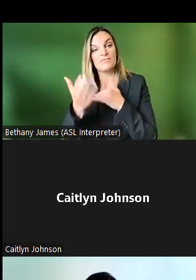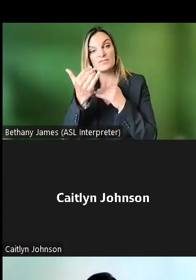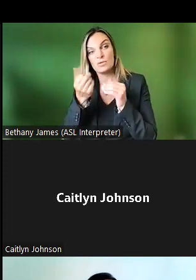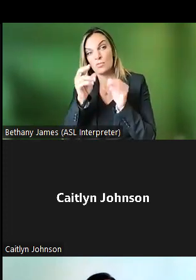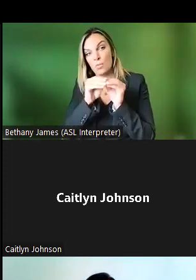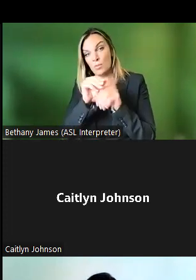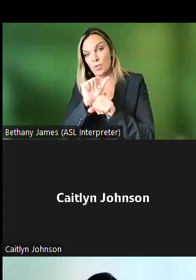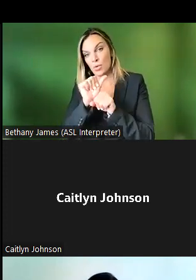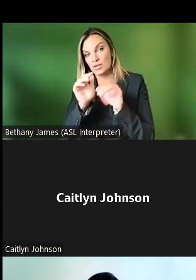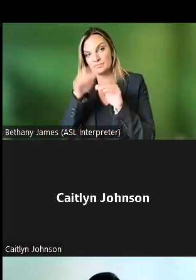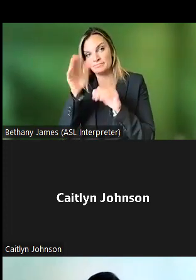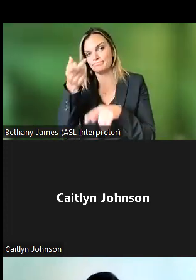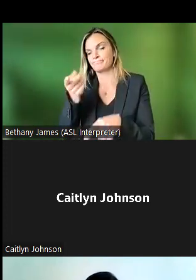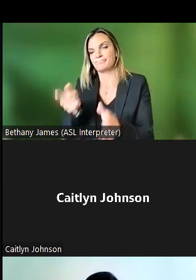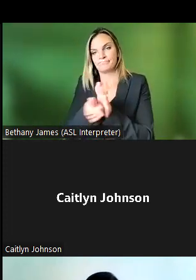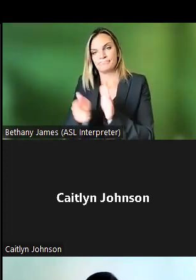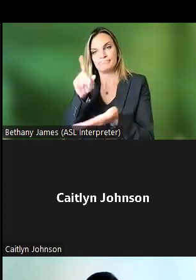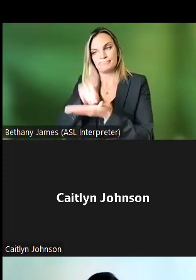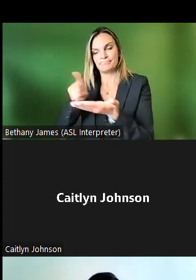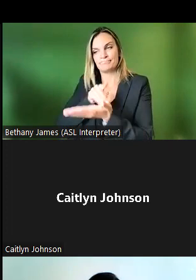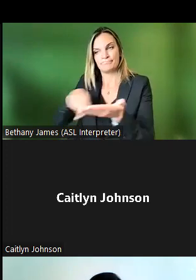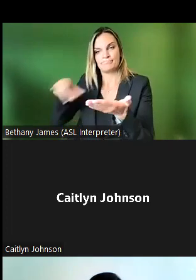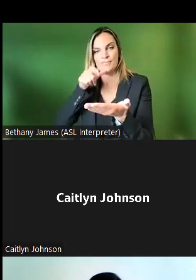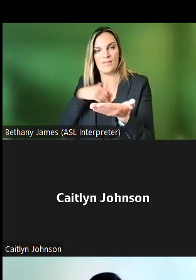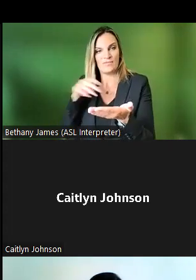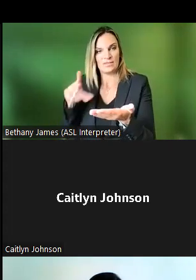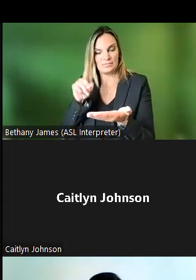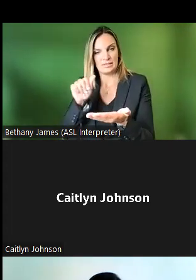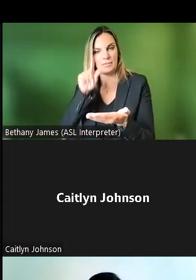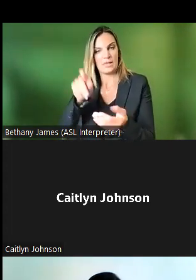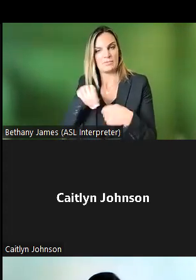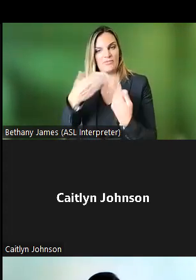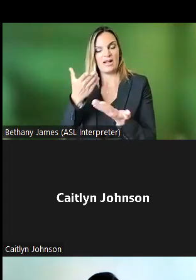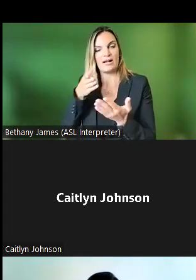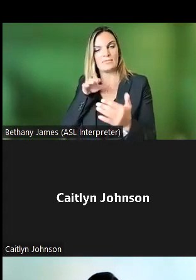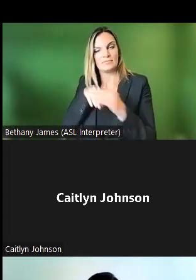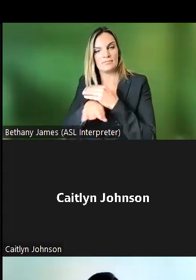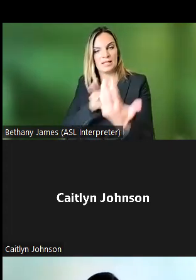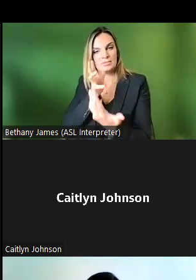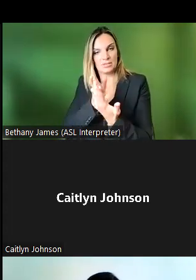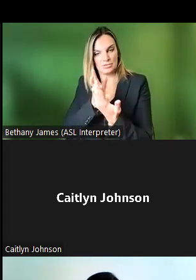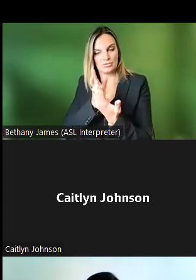They cannot discriminate against people with disabilities and have to provide accommodations for those people in certain circumstances.